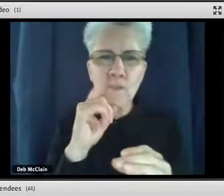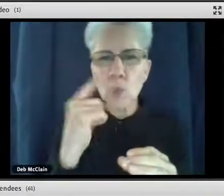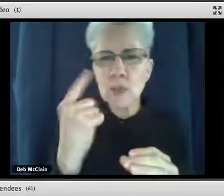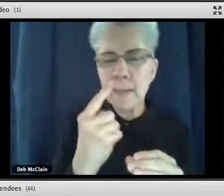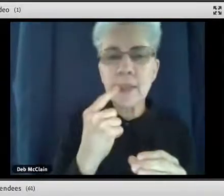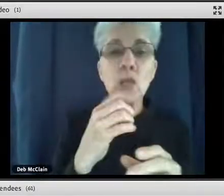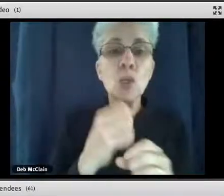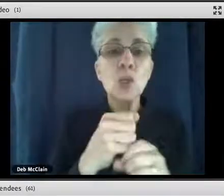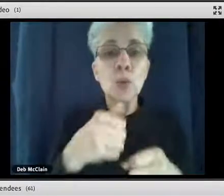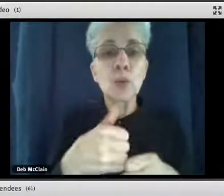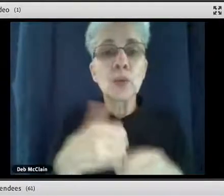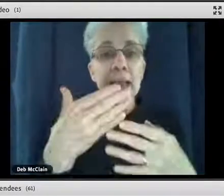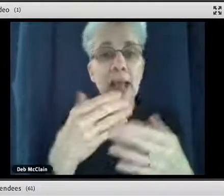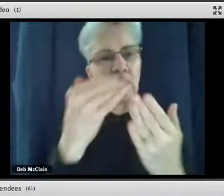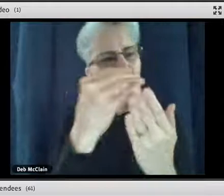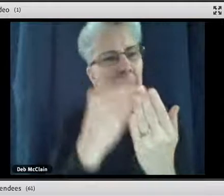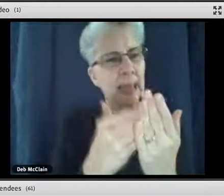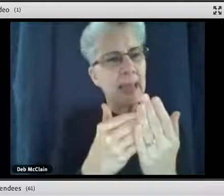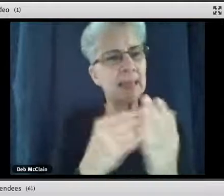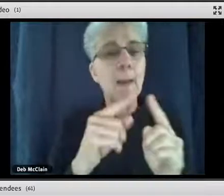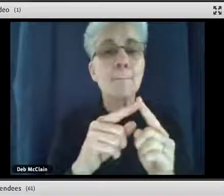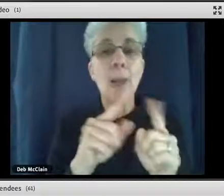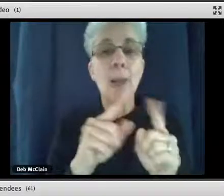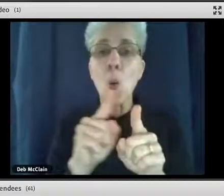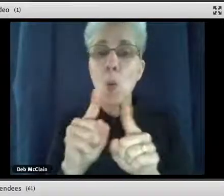you'll get their search result list. But then in addition to that,